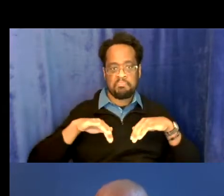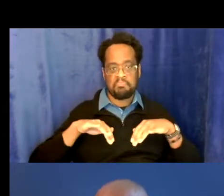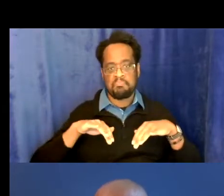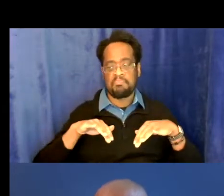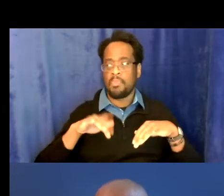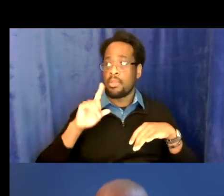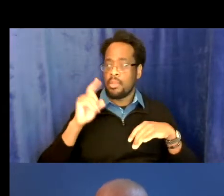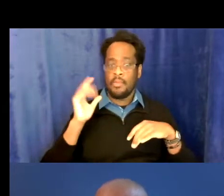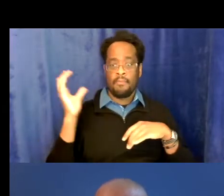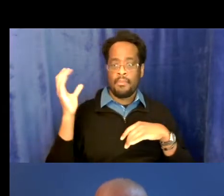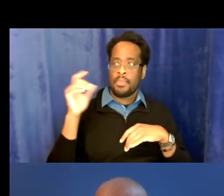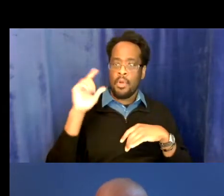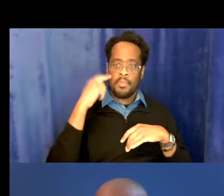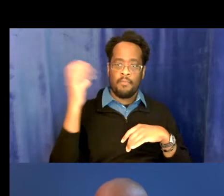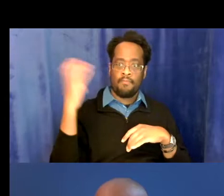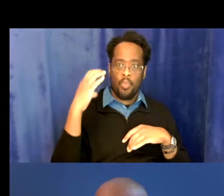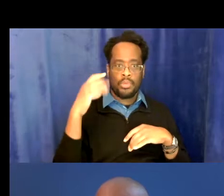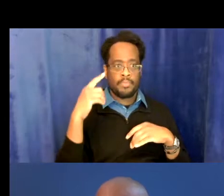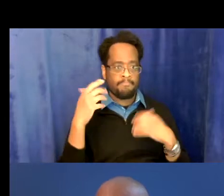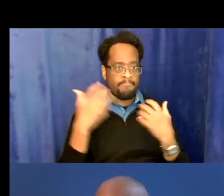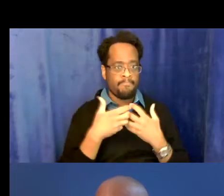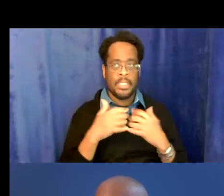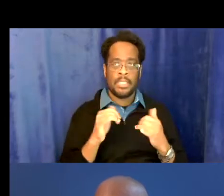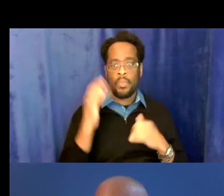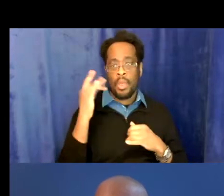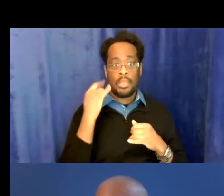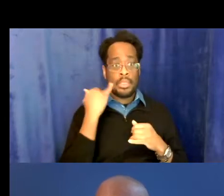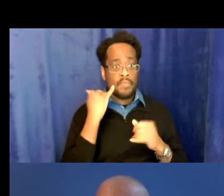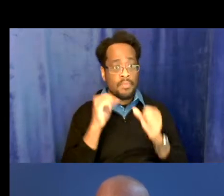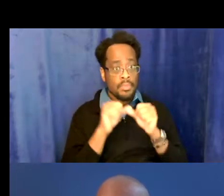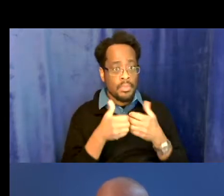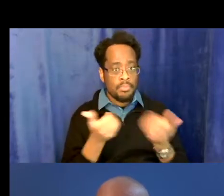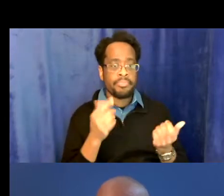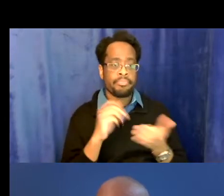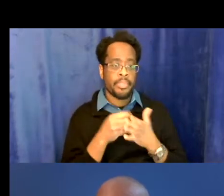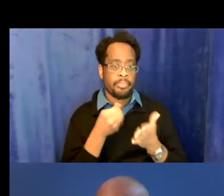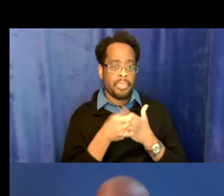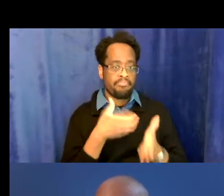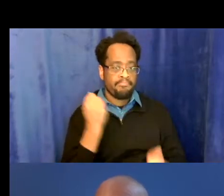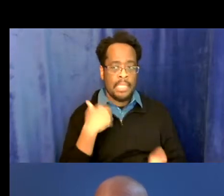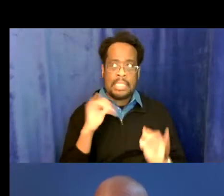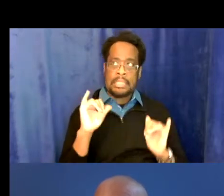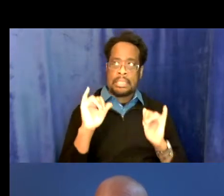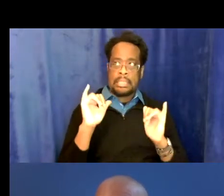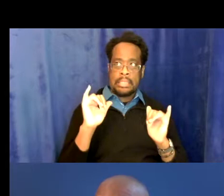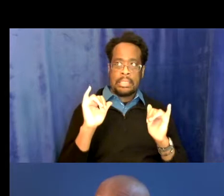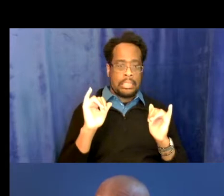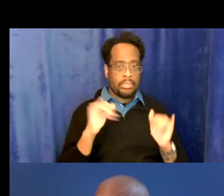with integrating schools they tried to force integration and they felt that